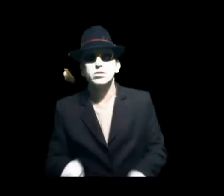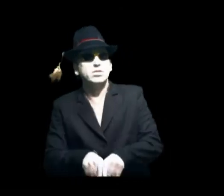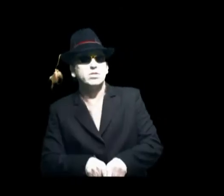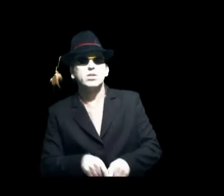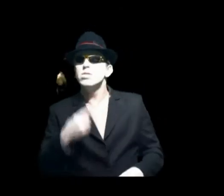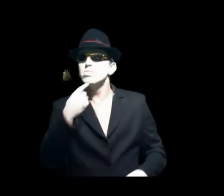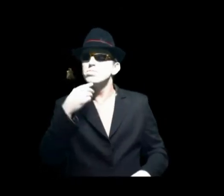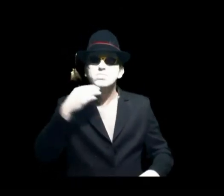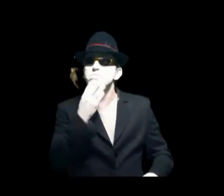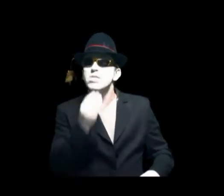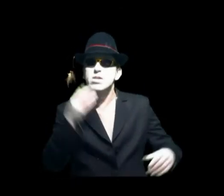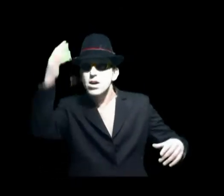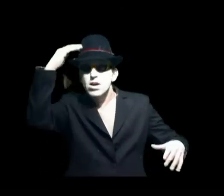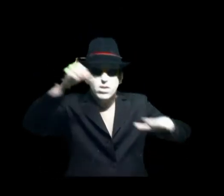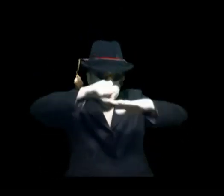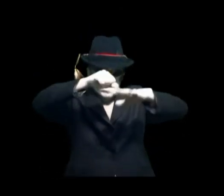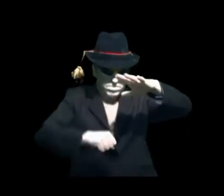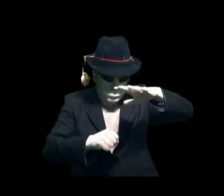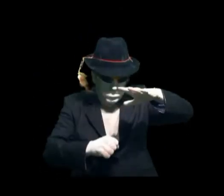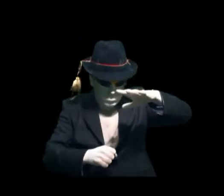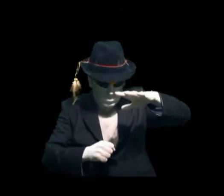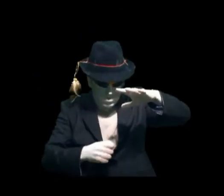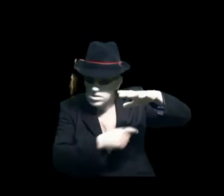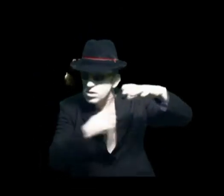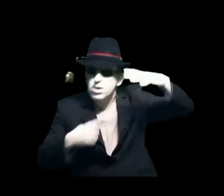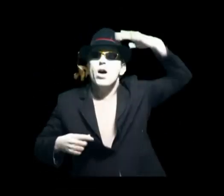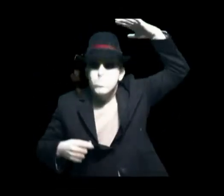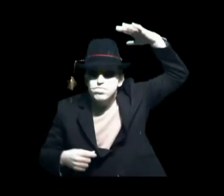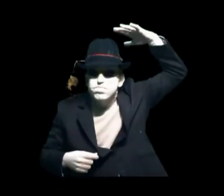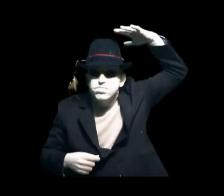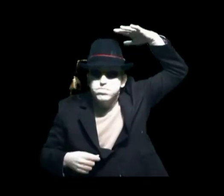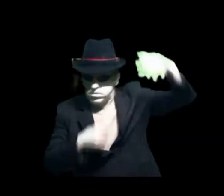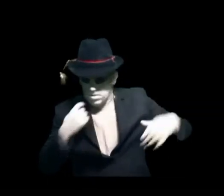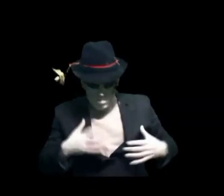That's some holding a mans head under water and tell him to breathe at the same time shit